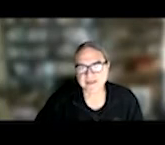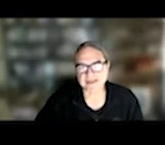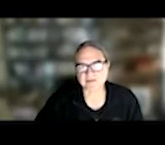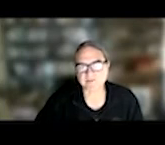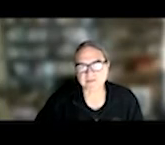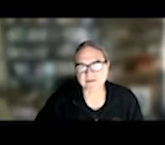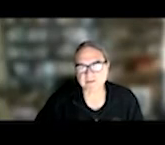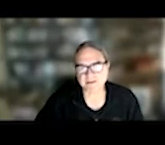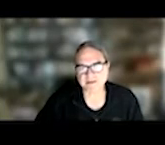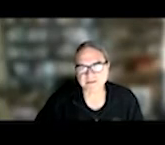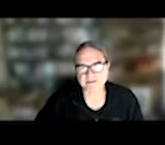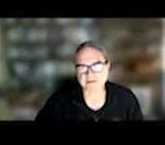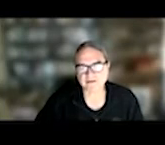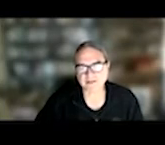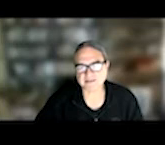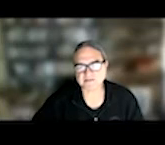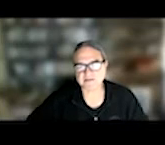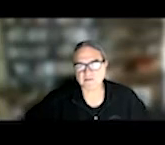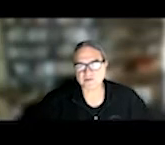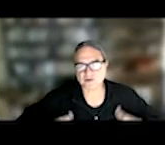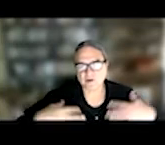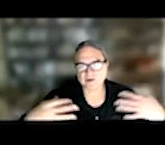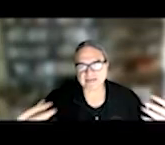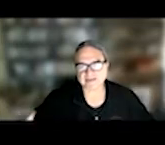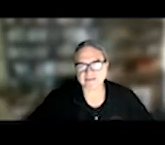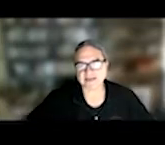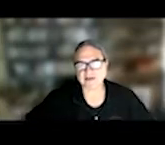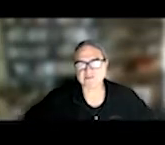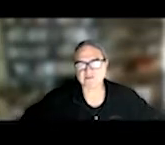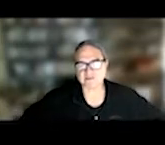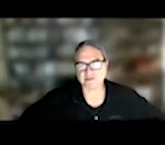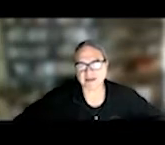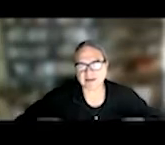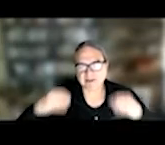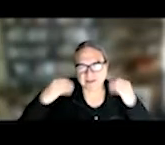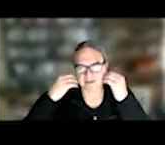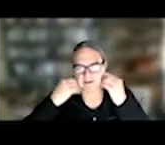and when we think about this, you know, these shirt wearers acted as counselors and high-ranking